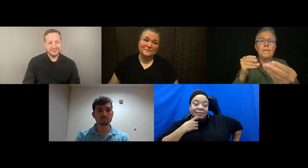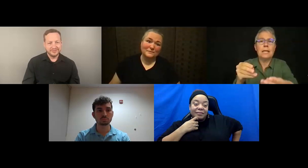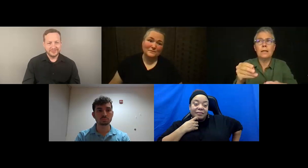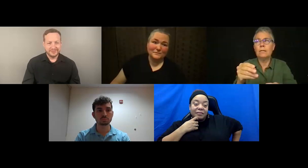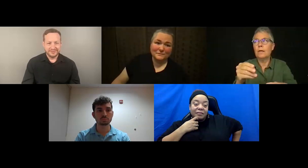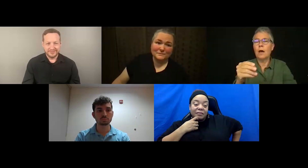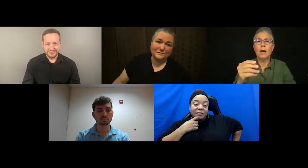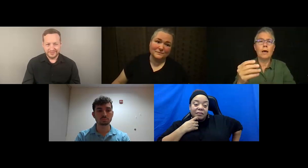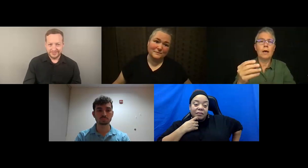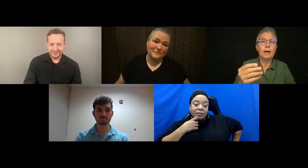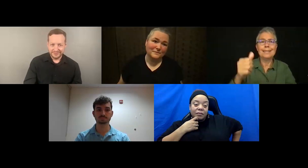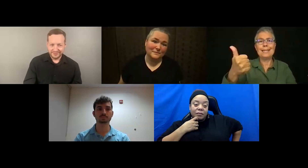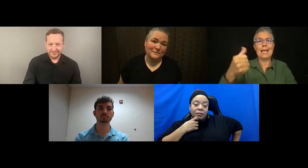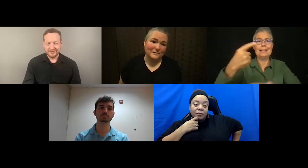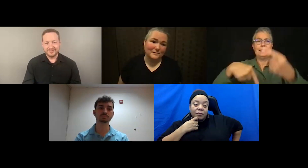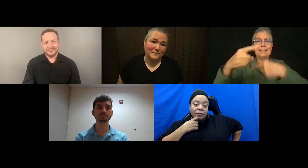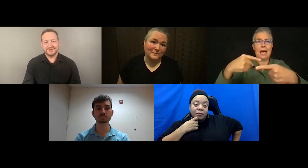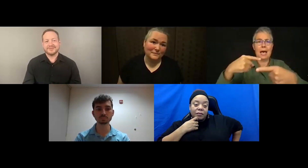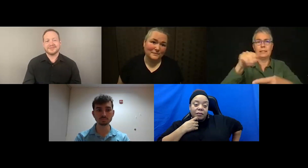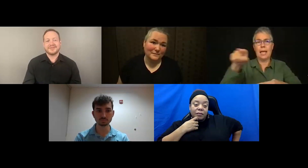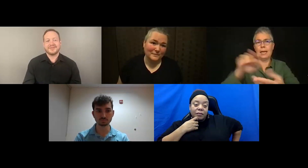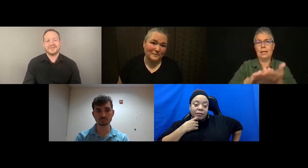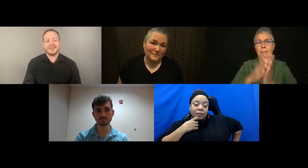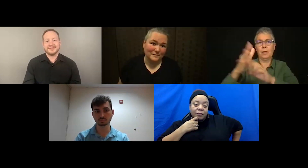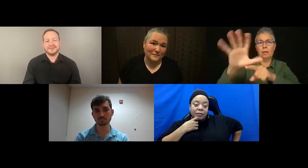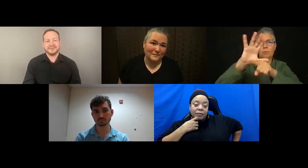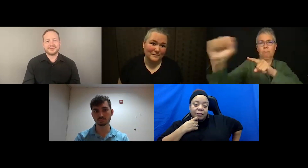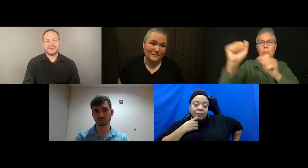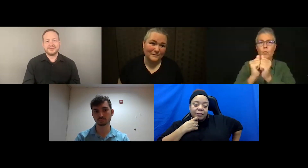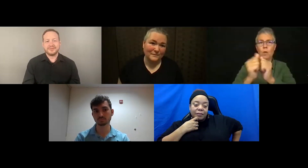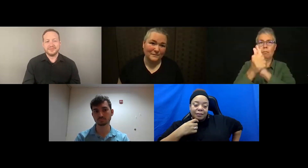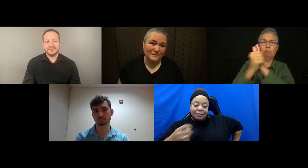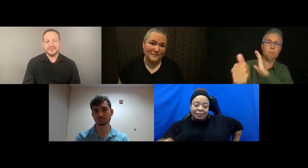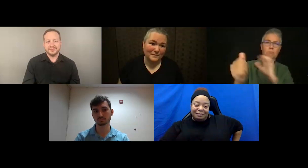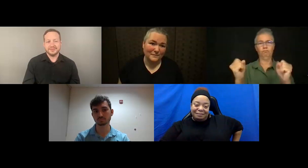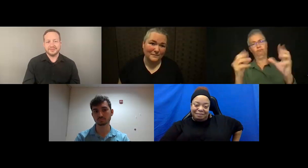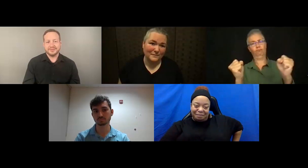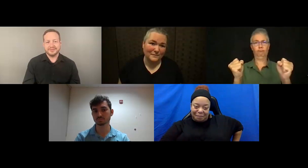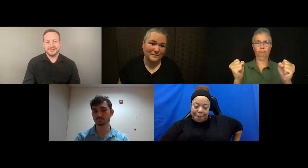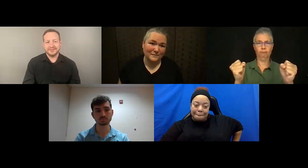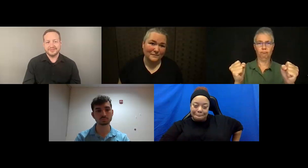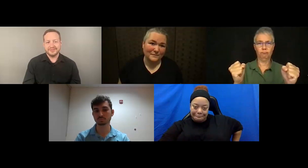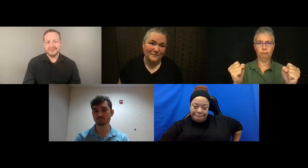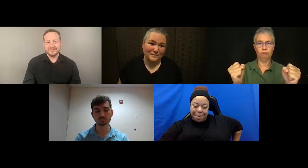It's not like you can feed it 10 signs and it will become fluent and skilled in those